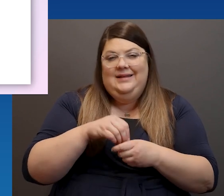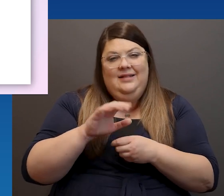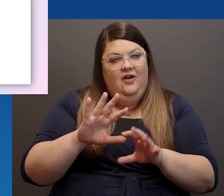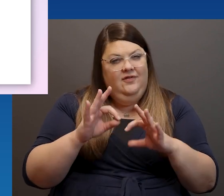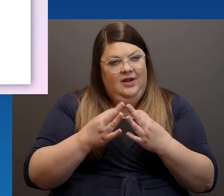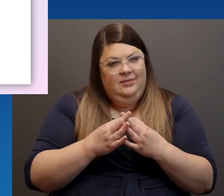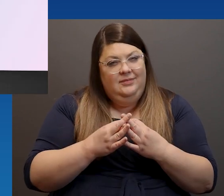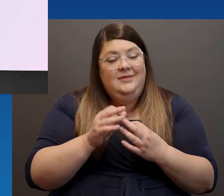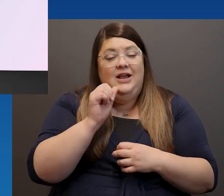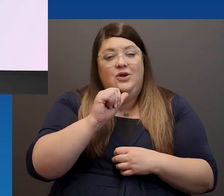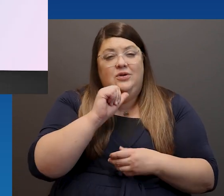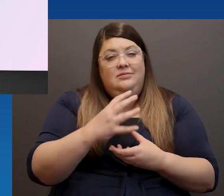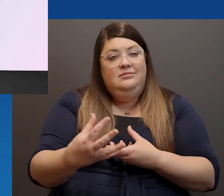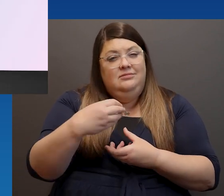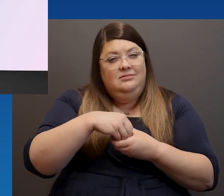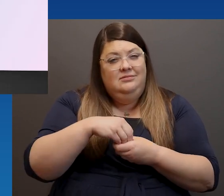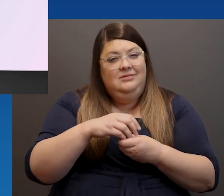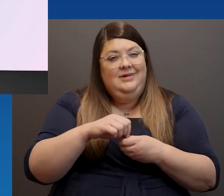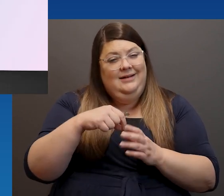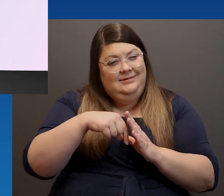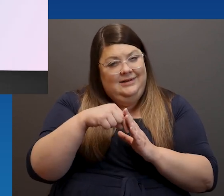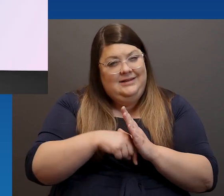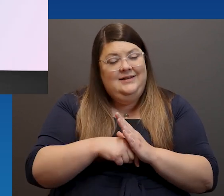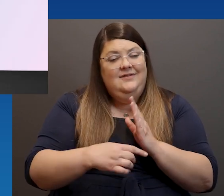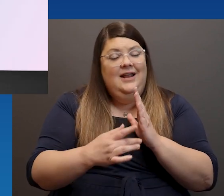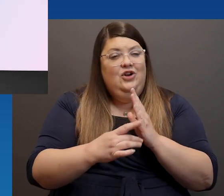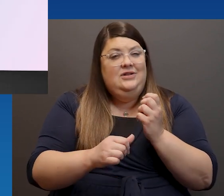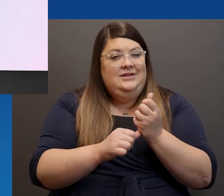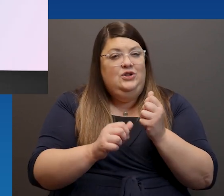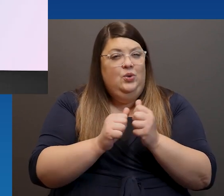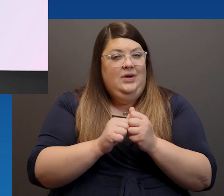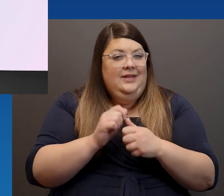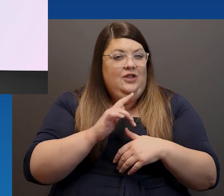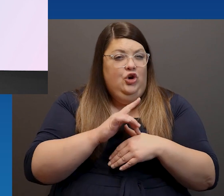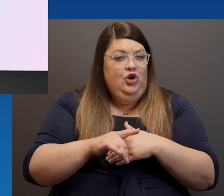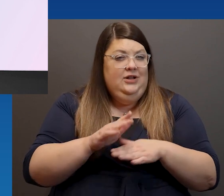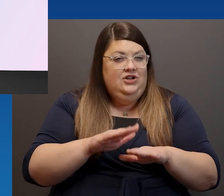Arizona is participating in intensive technical assistance with the Early Childhood Personnel Center,